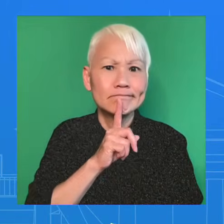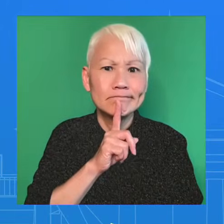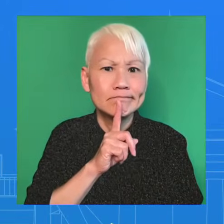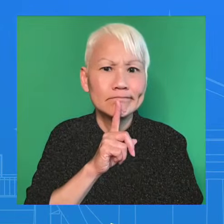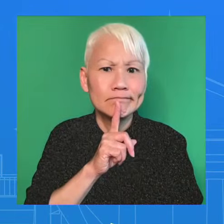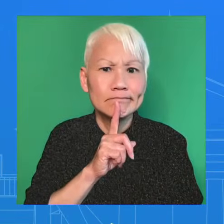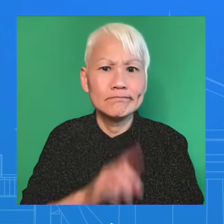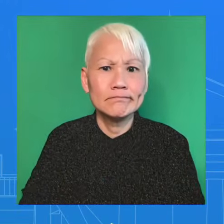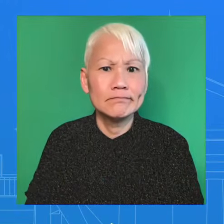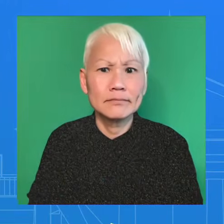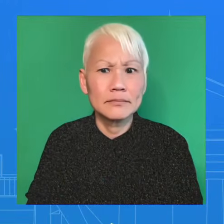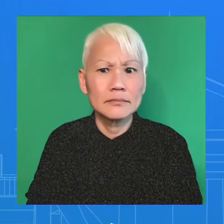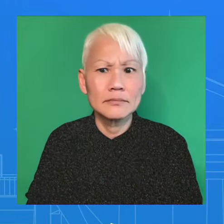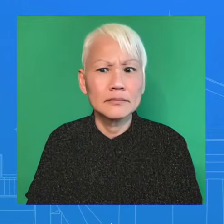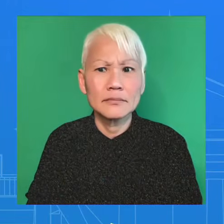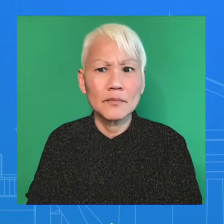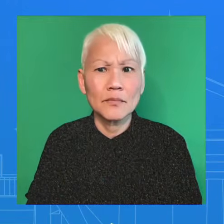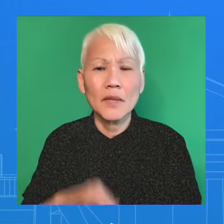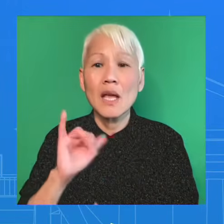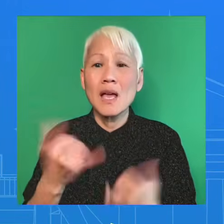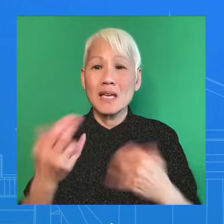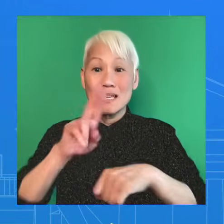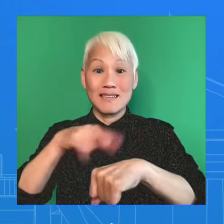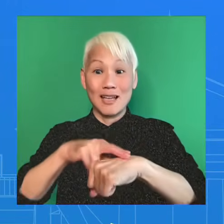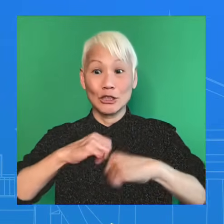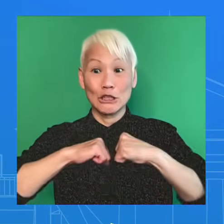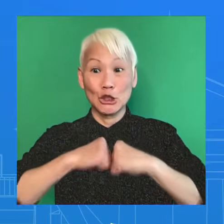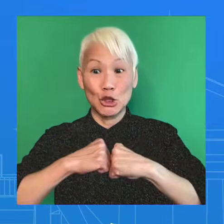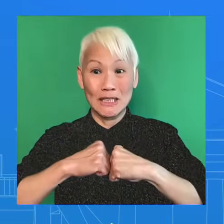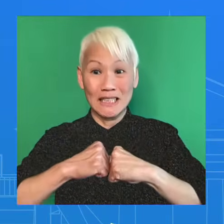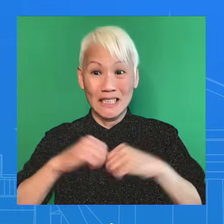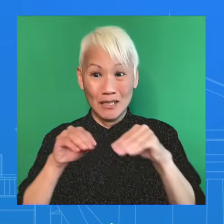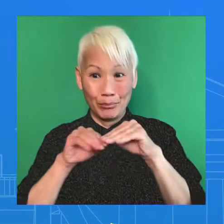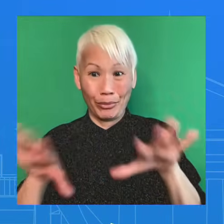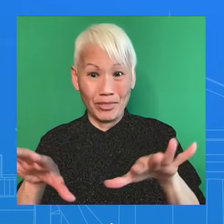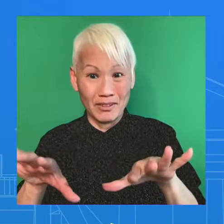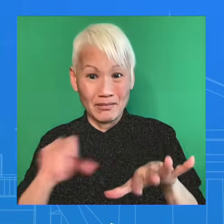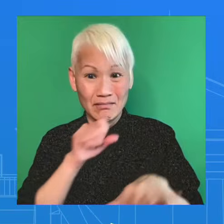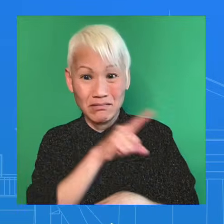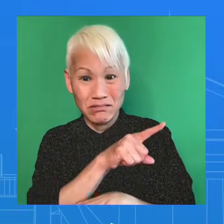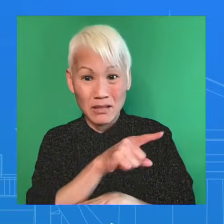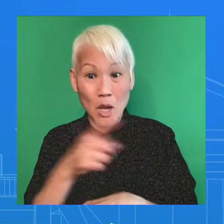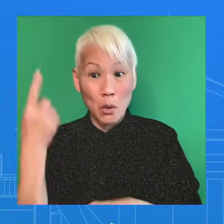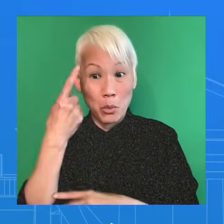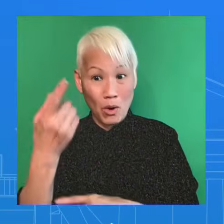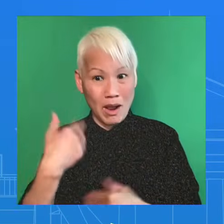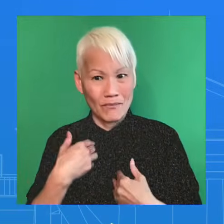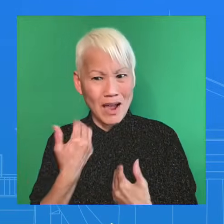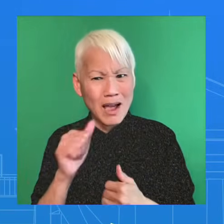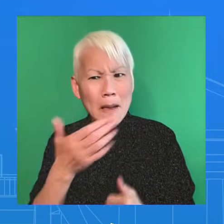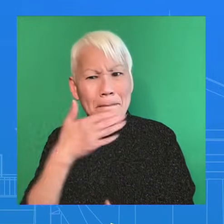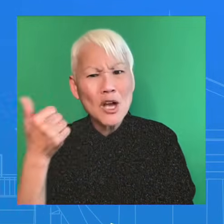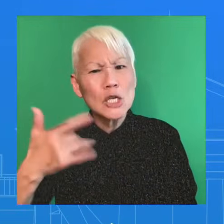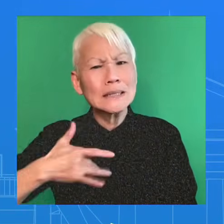I wonder if you have today any better sense of how damaging to national security they were.